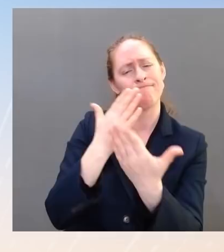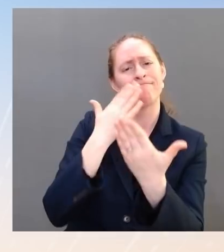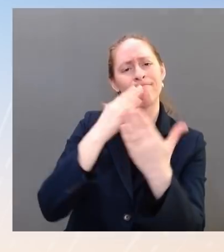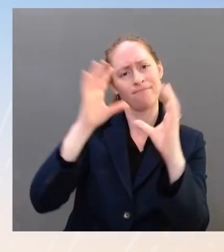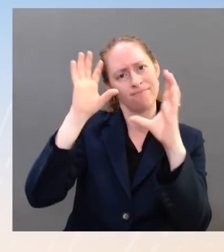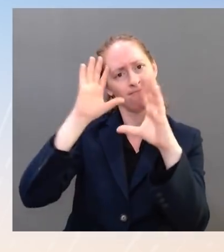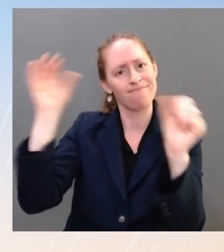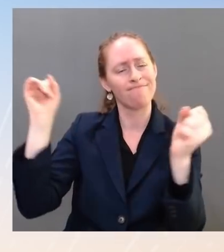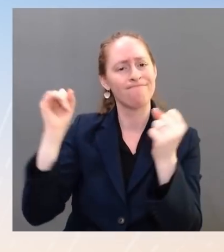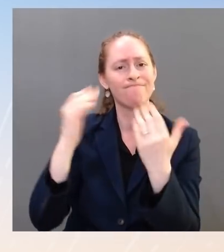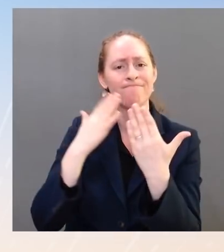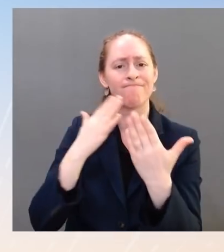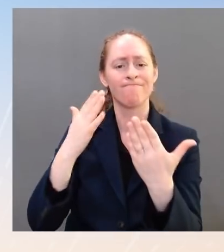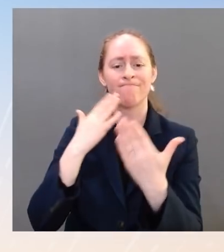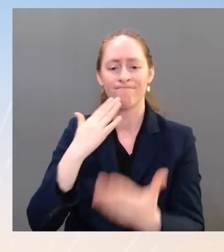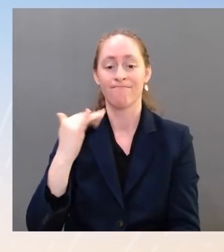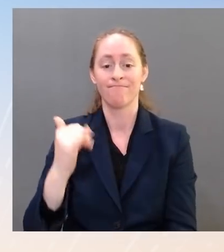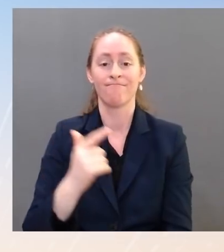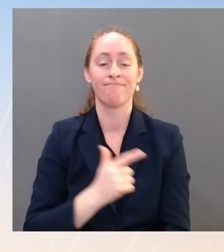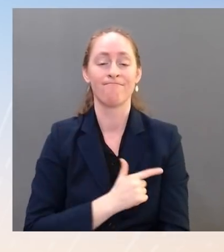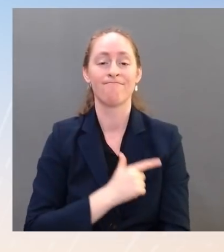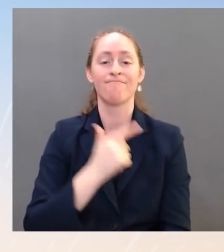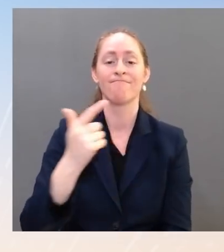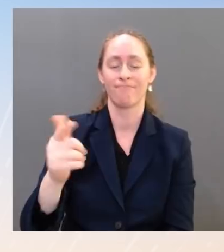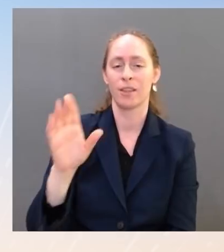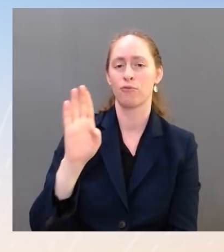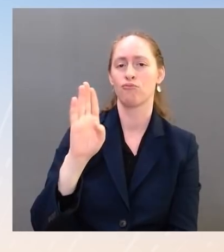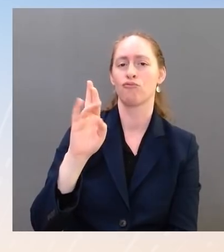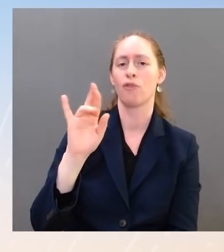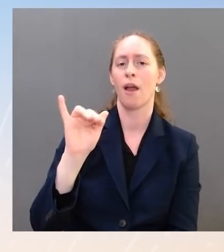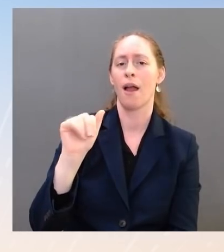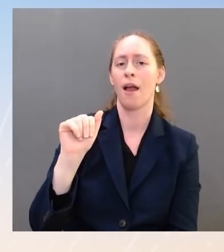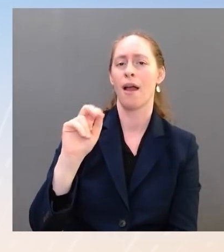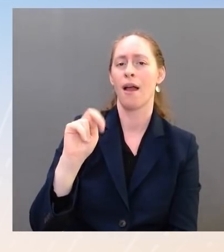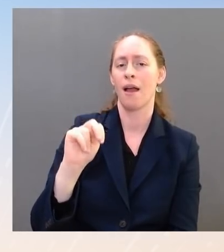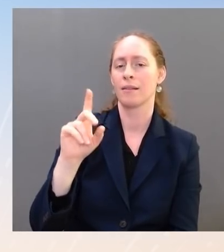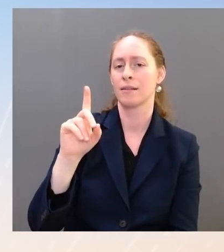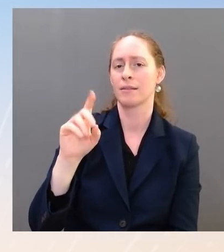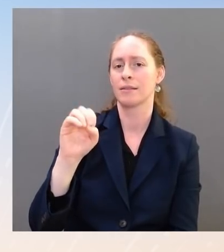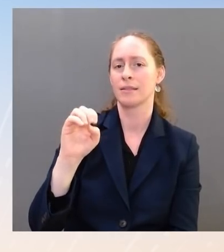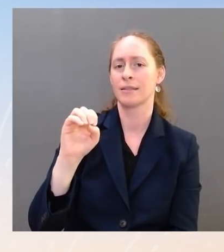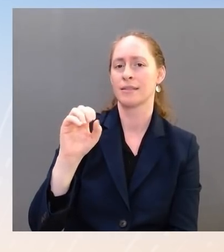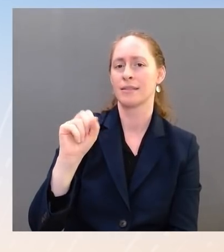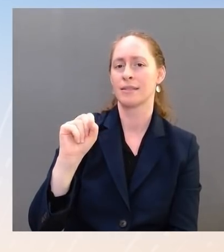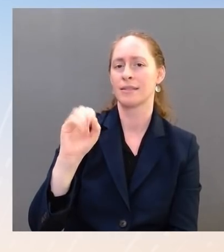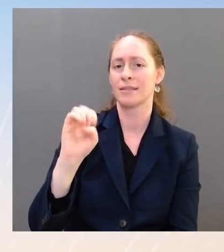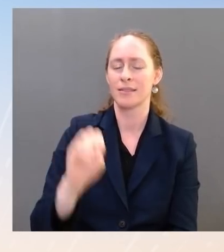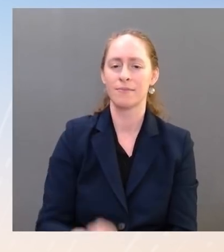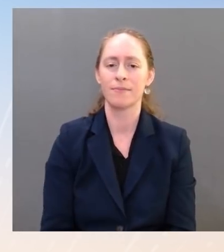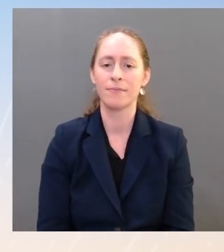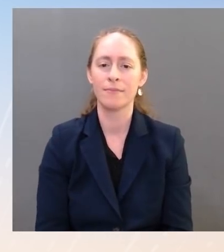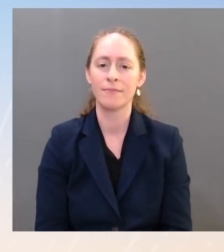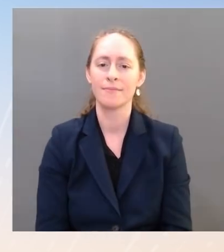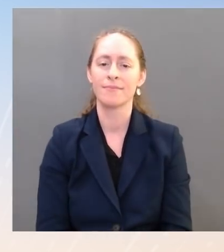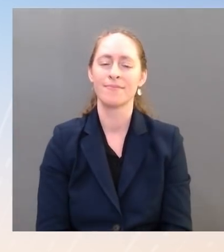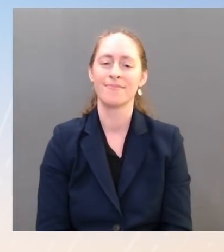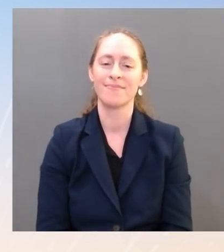Mr. Deese: Thank you. I have the privilege of closing this out. For those of you keeping score. I will be the ninth speaker,